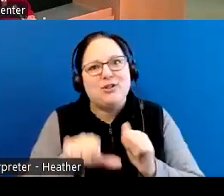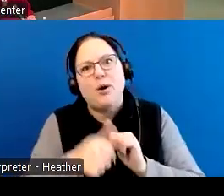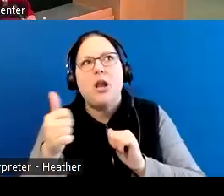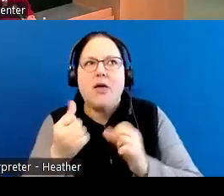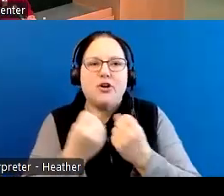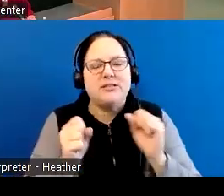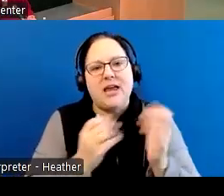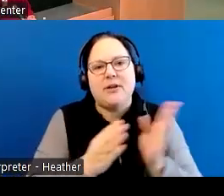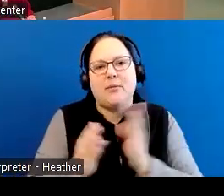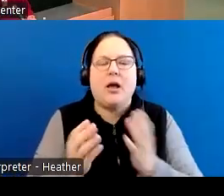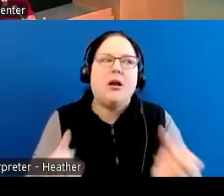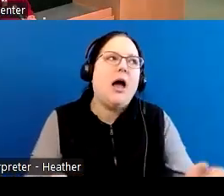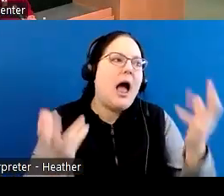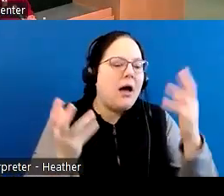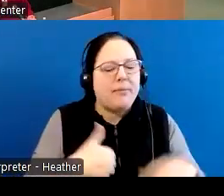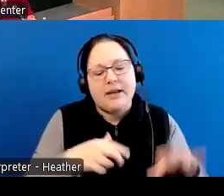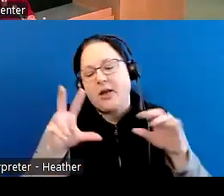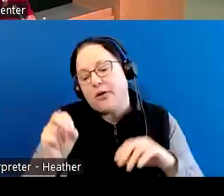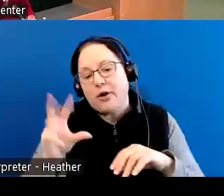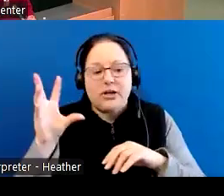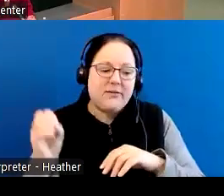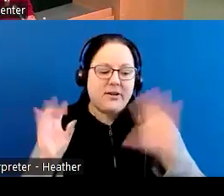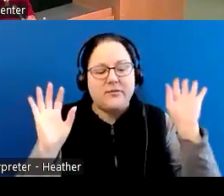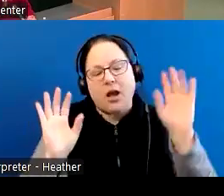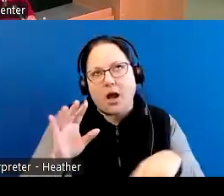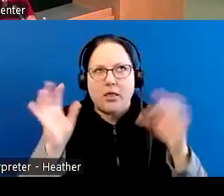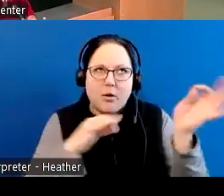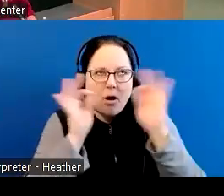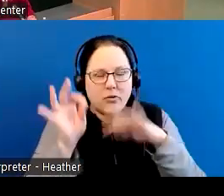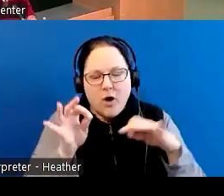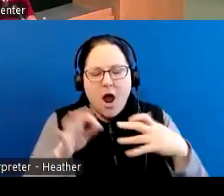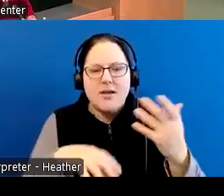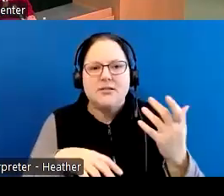many safety plans have you done? I don't know, 30, 50. And, you know, they roll their eyes. And I uh,